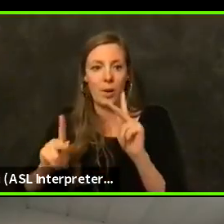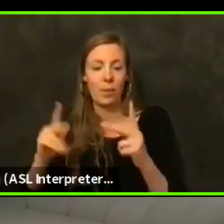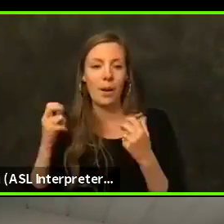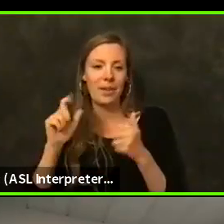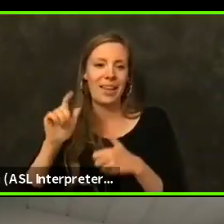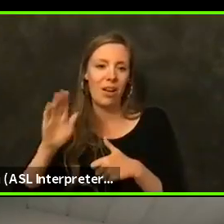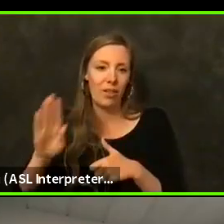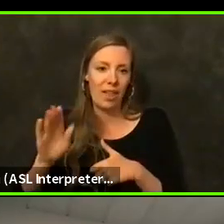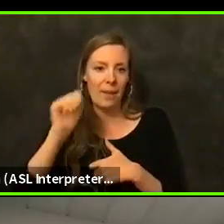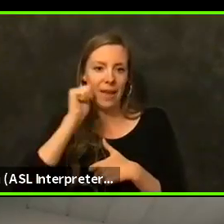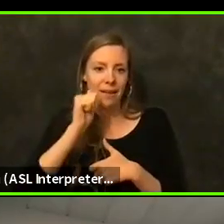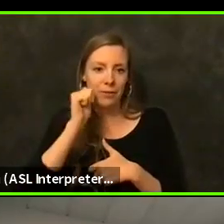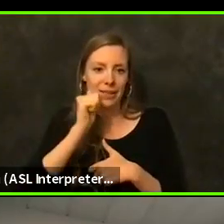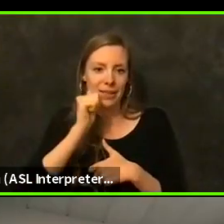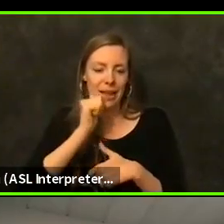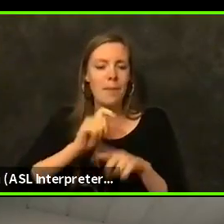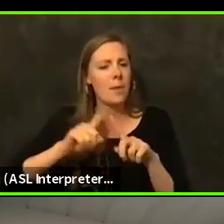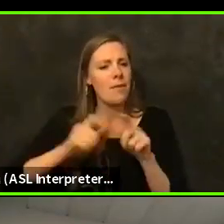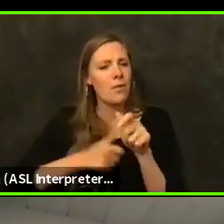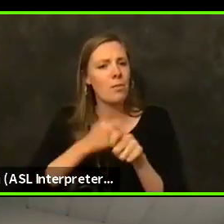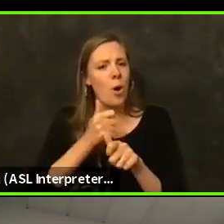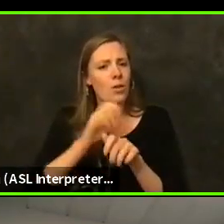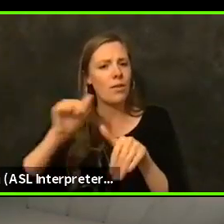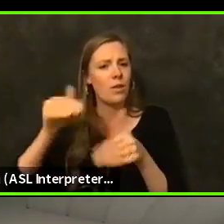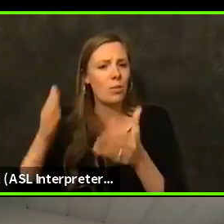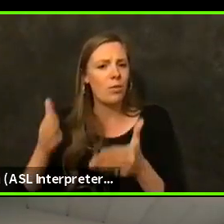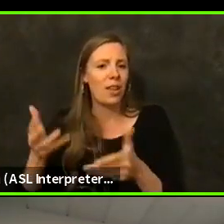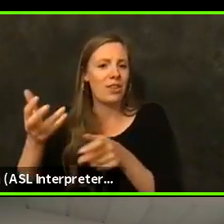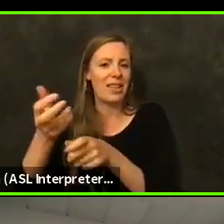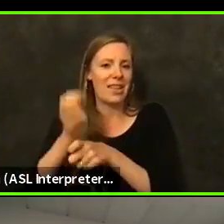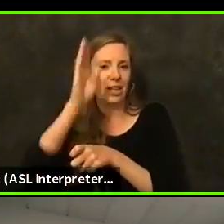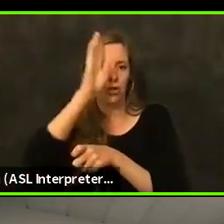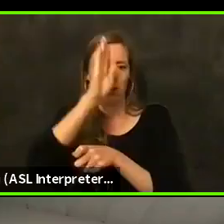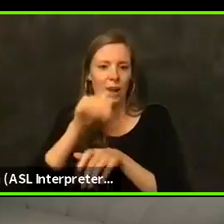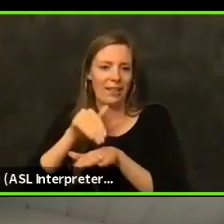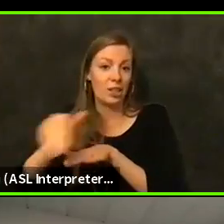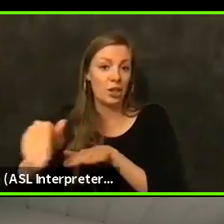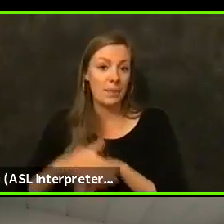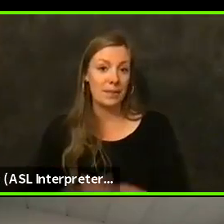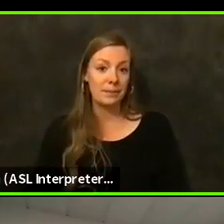But for most of the providers, they are getting direct ship.